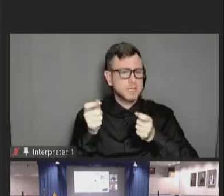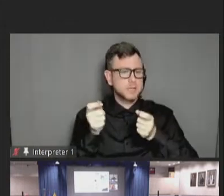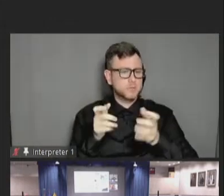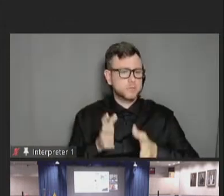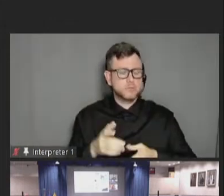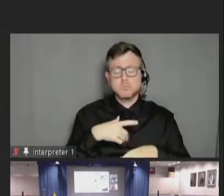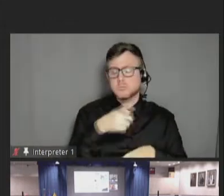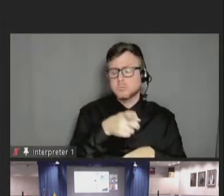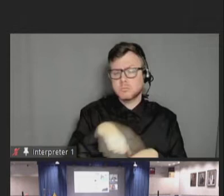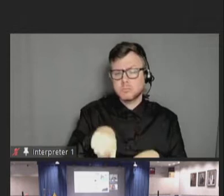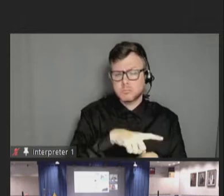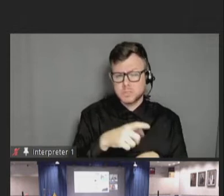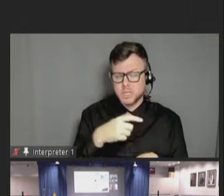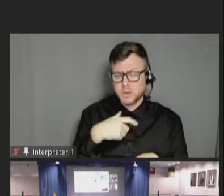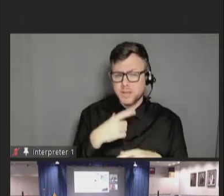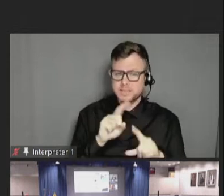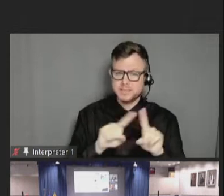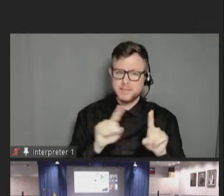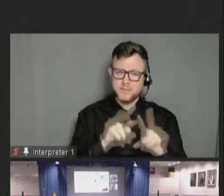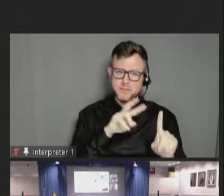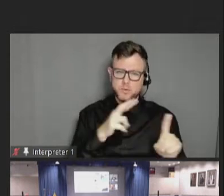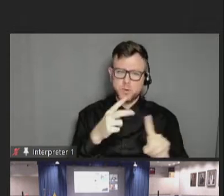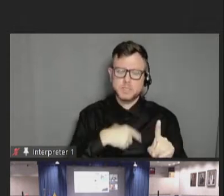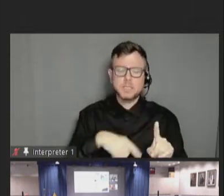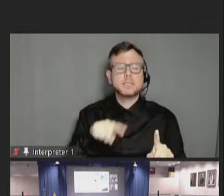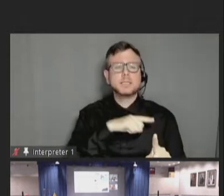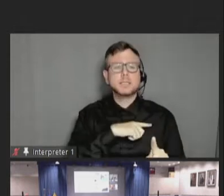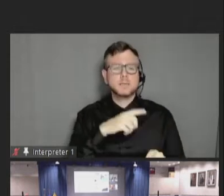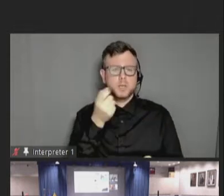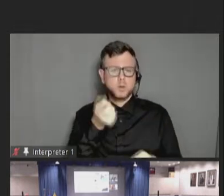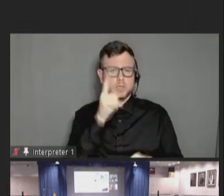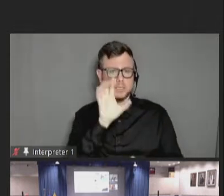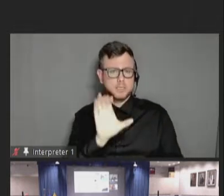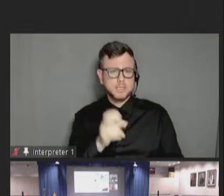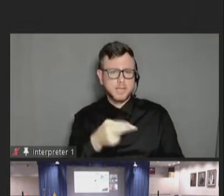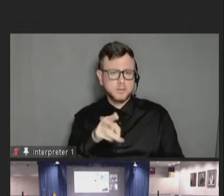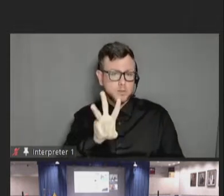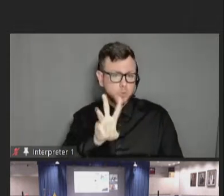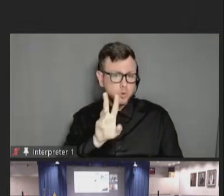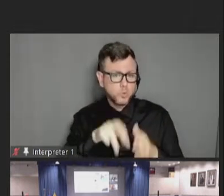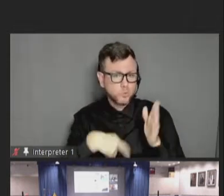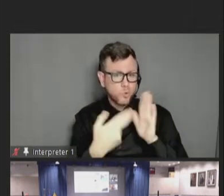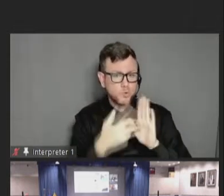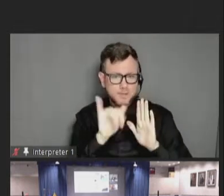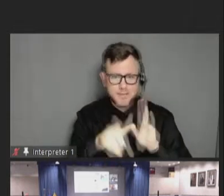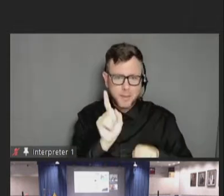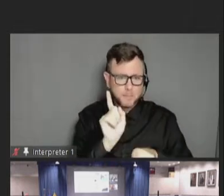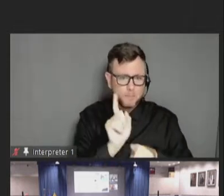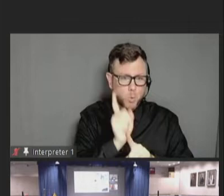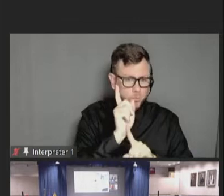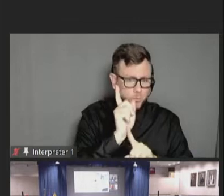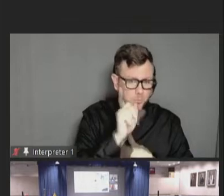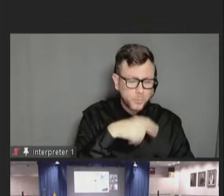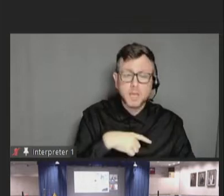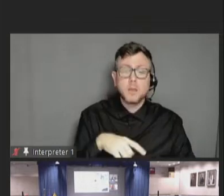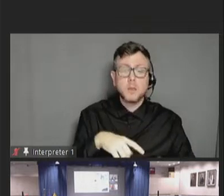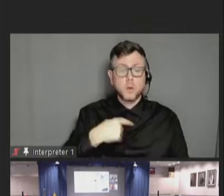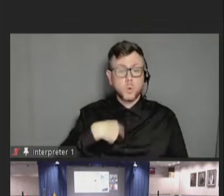and organizations who actually understood CHWs' roles in that moment to respond to COVID-19.